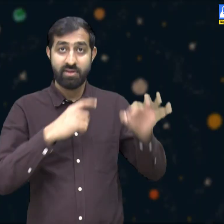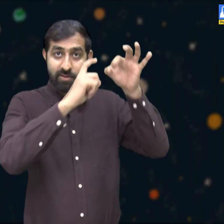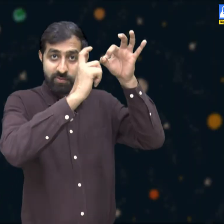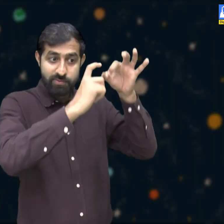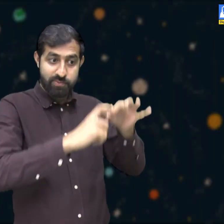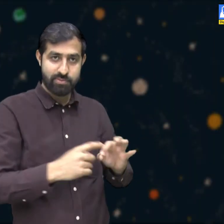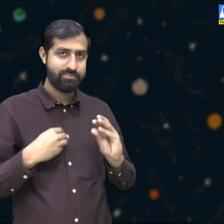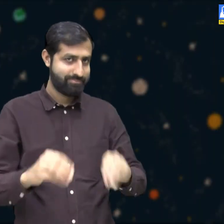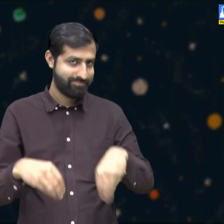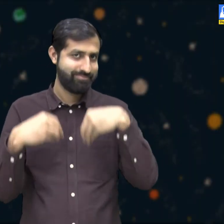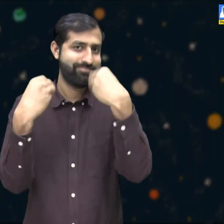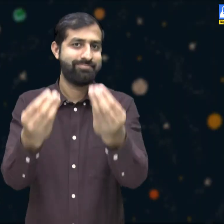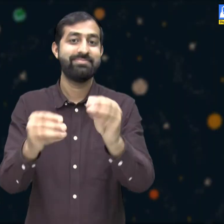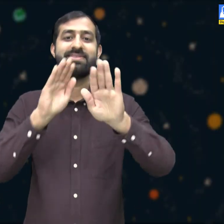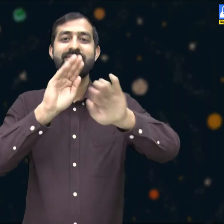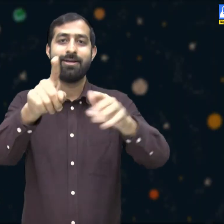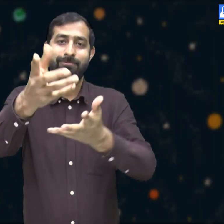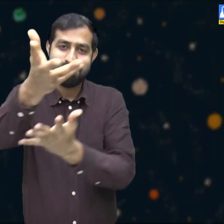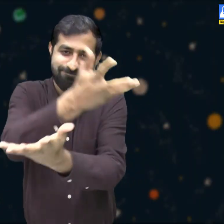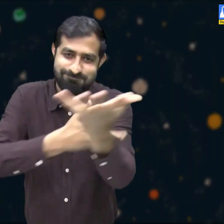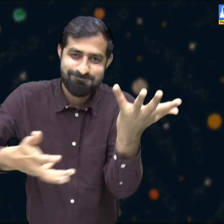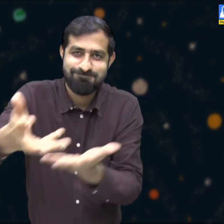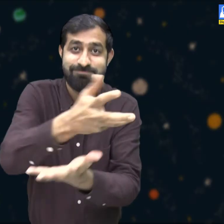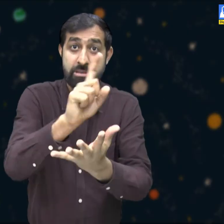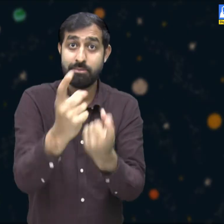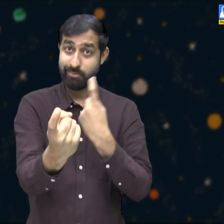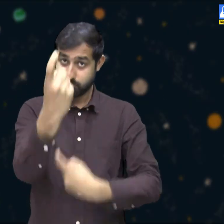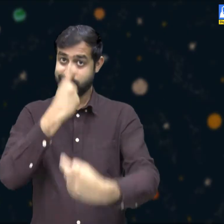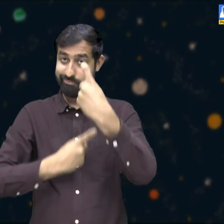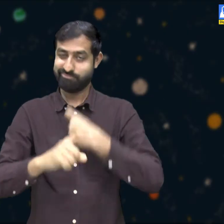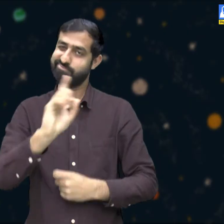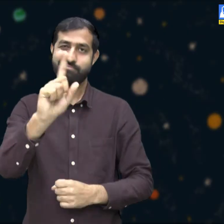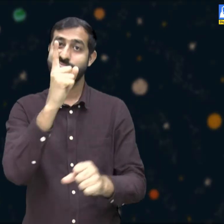Now I'll give some questions to you students to discuss in class.